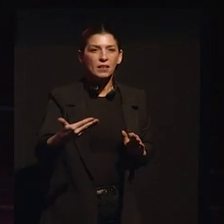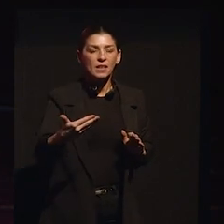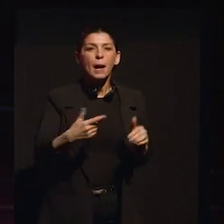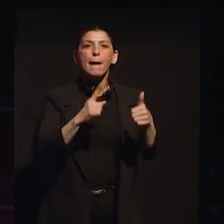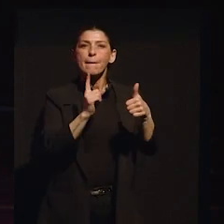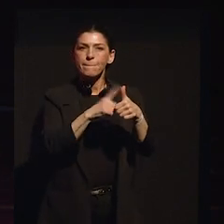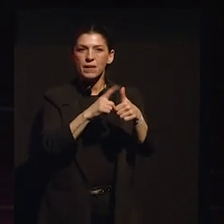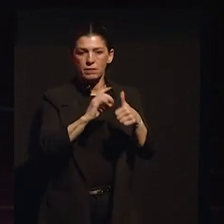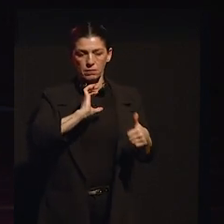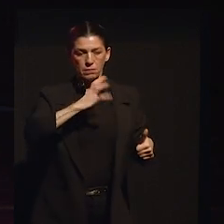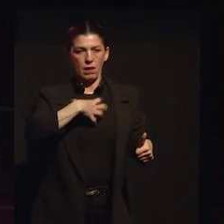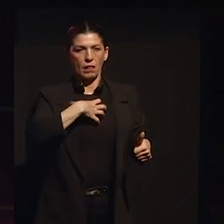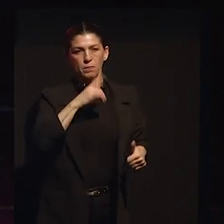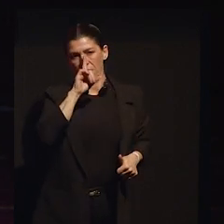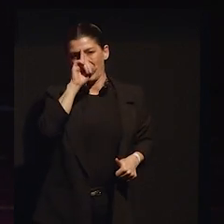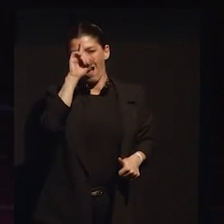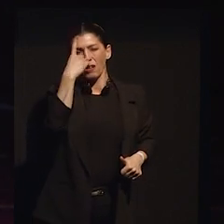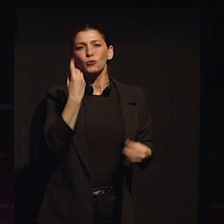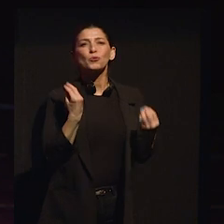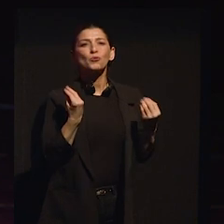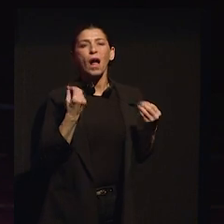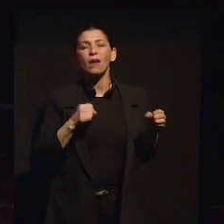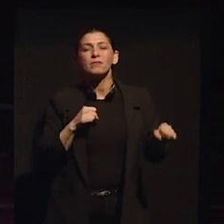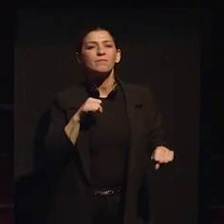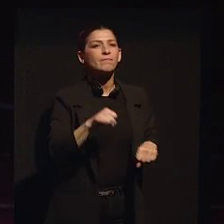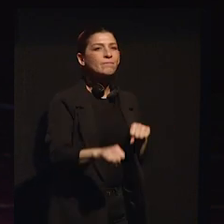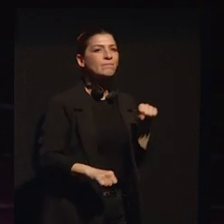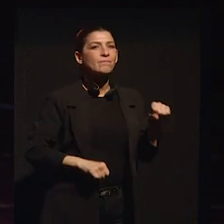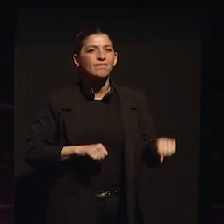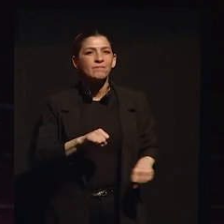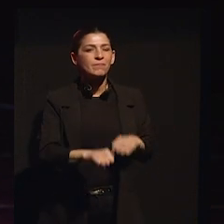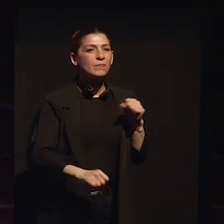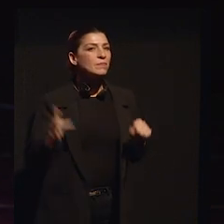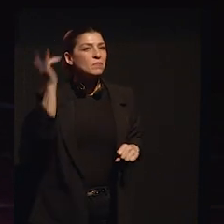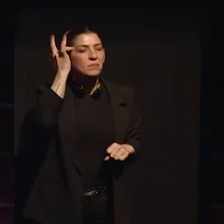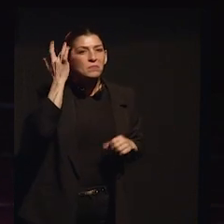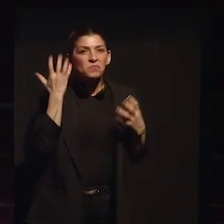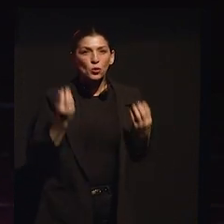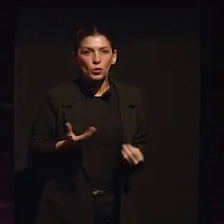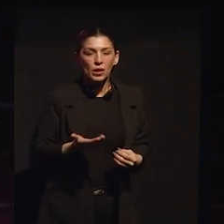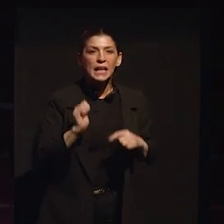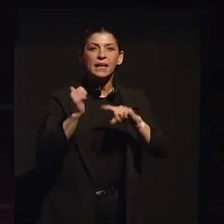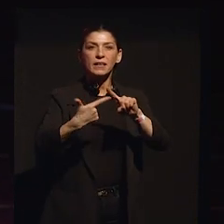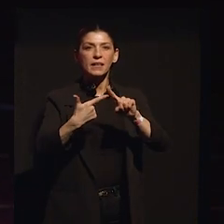and clearing of the mind. What else? First of all, I’m on it by myself. Being alone is good.